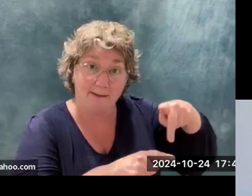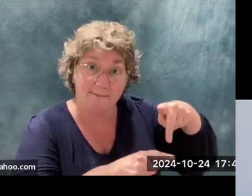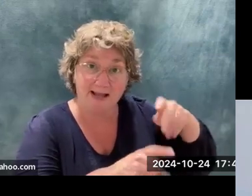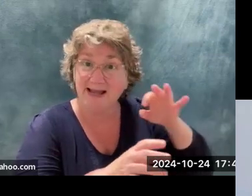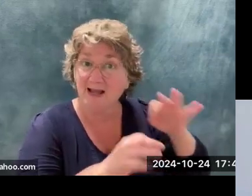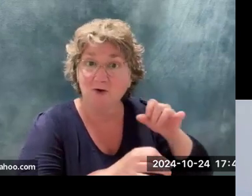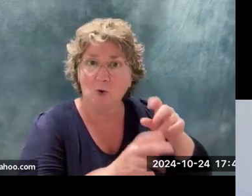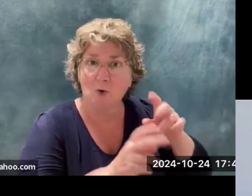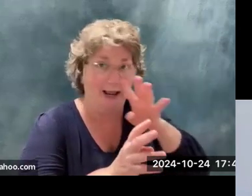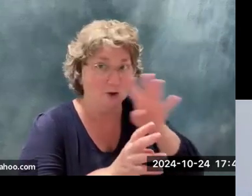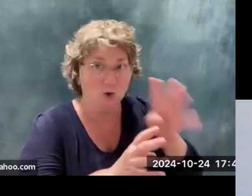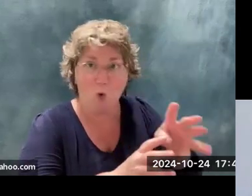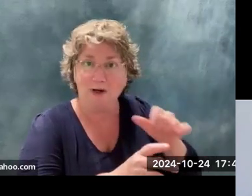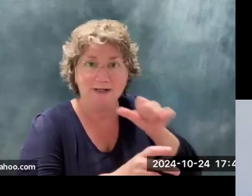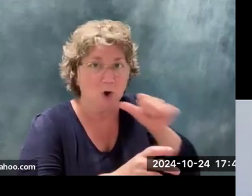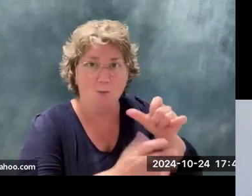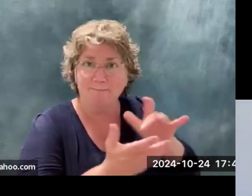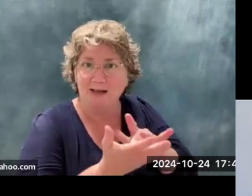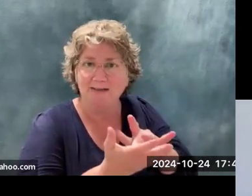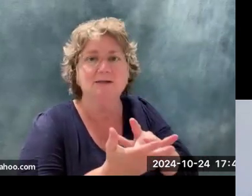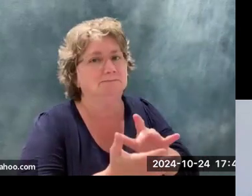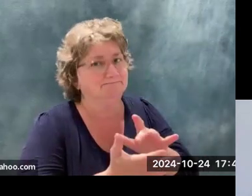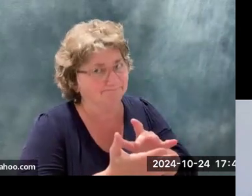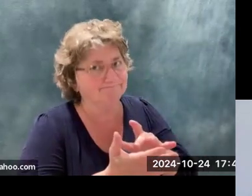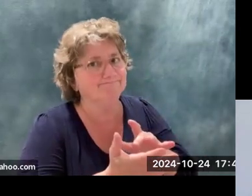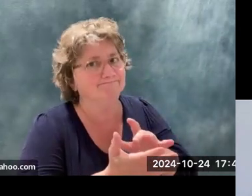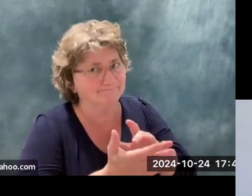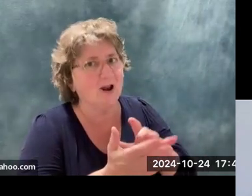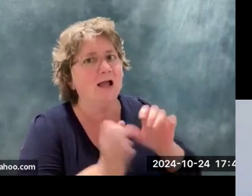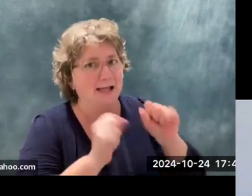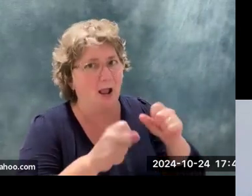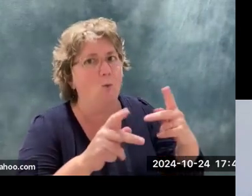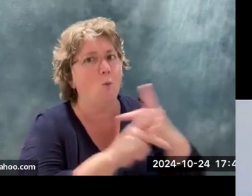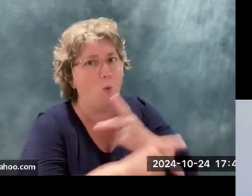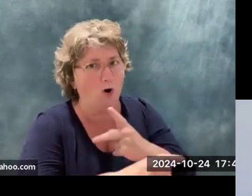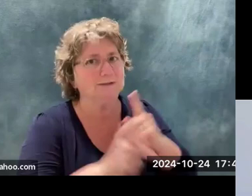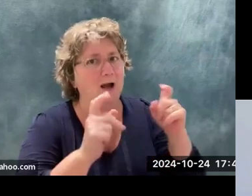so we would like to use antibiotics against strep. So if your child has has a sore